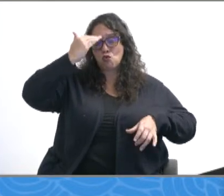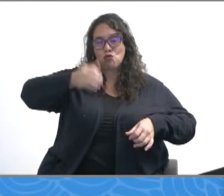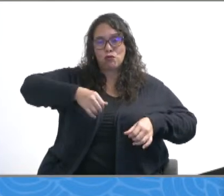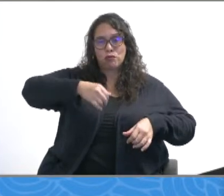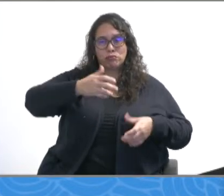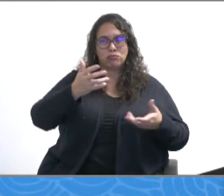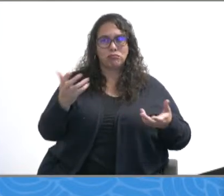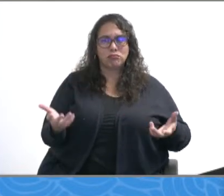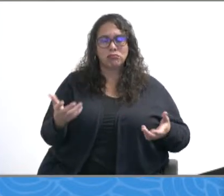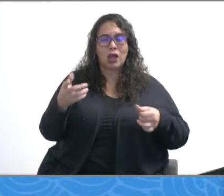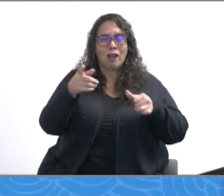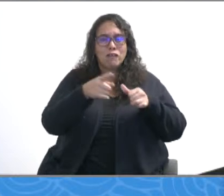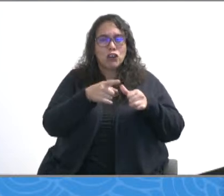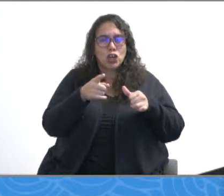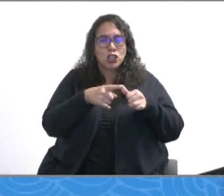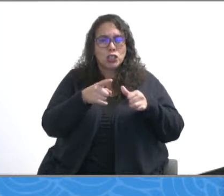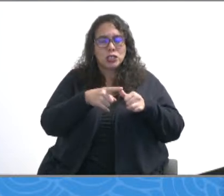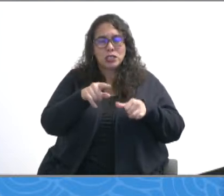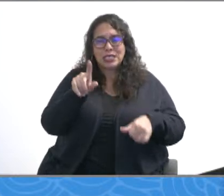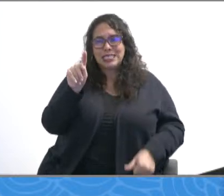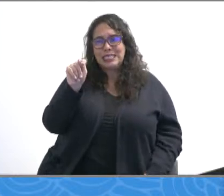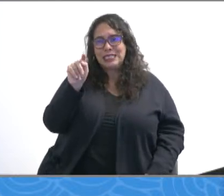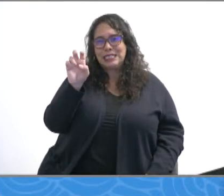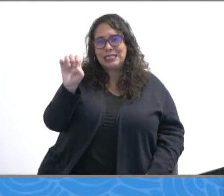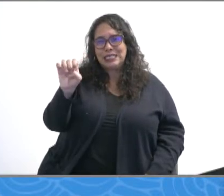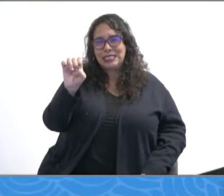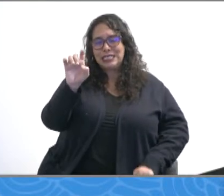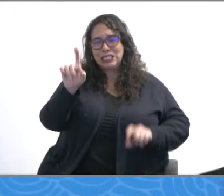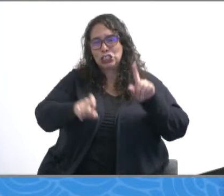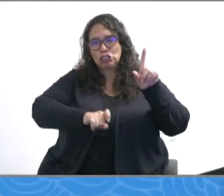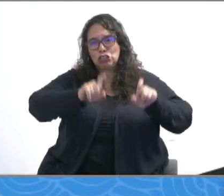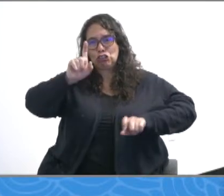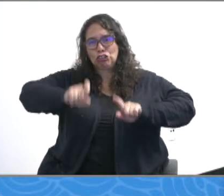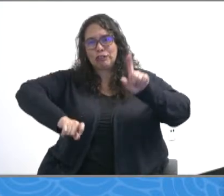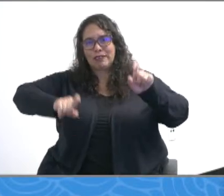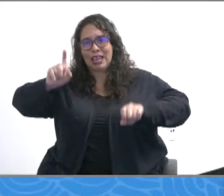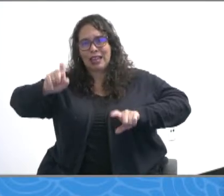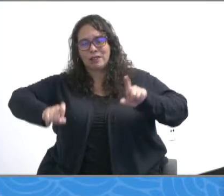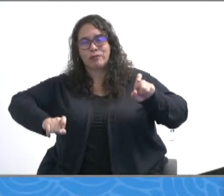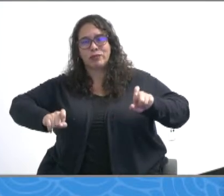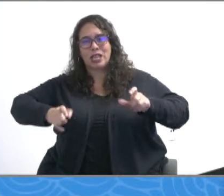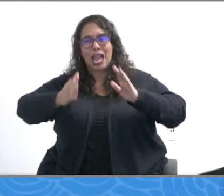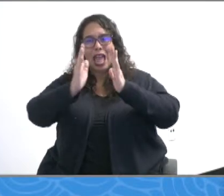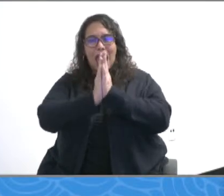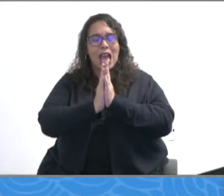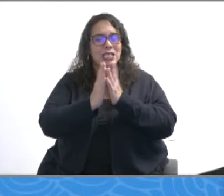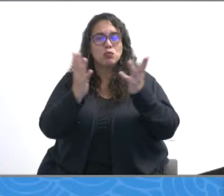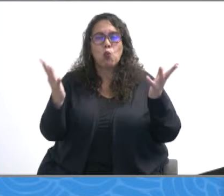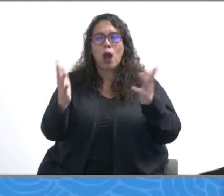when we first did ThoughtExchange surveys, we were asking what practices would be most effective